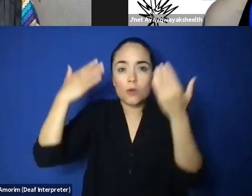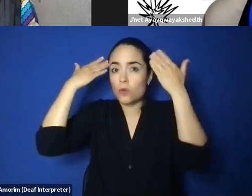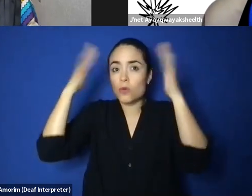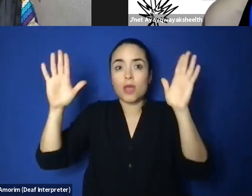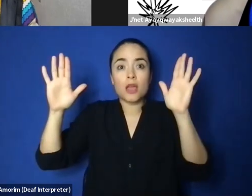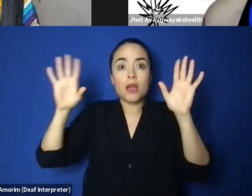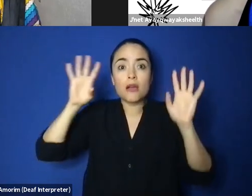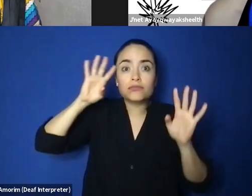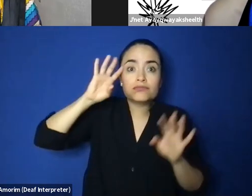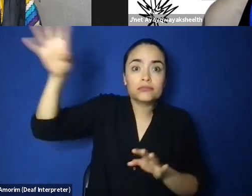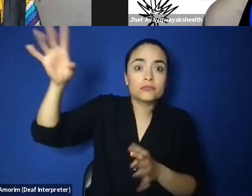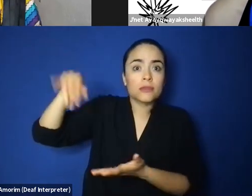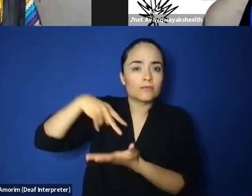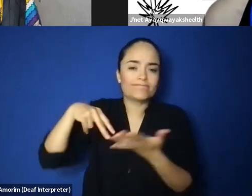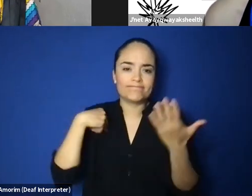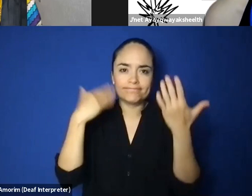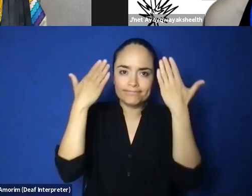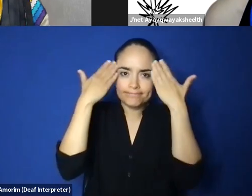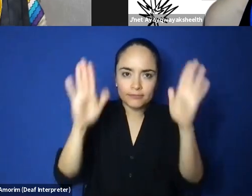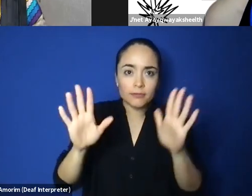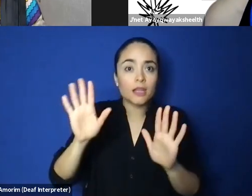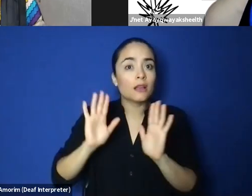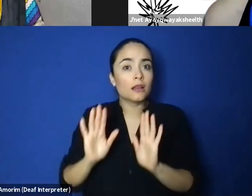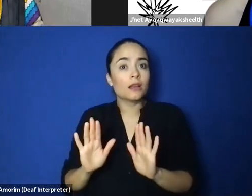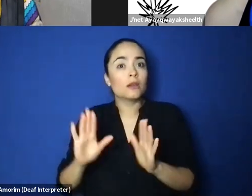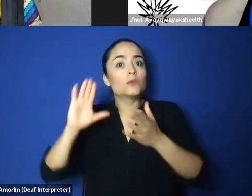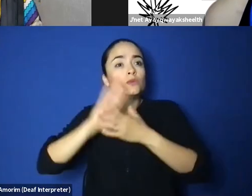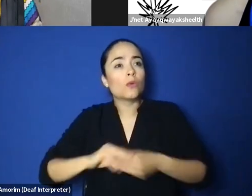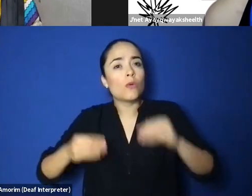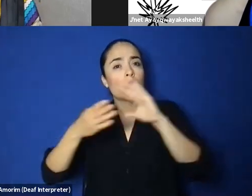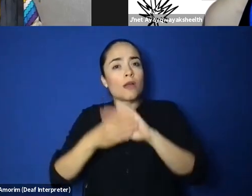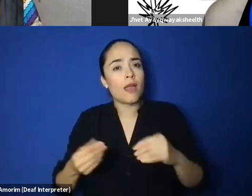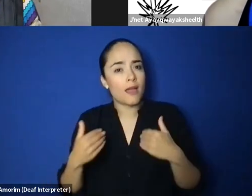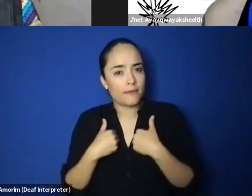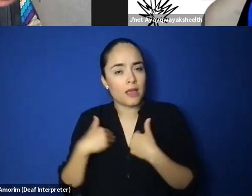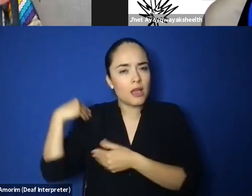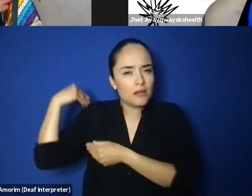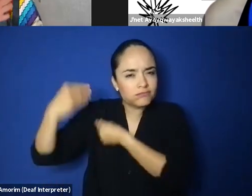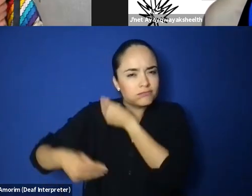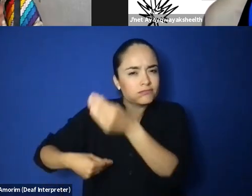But it's been passed down through stories, so the reasons why we look to that grass